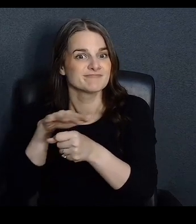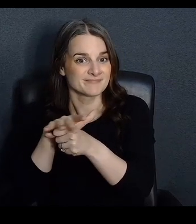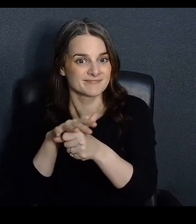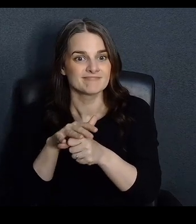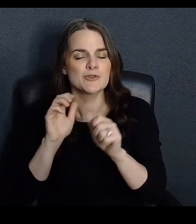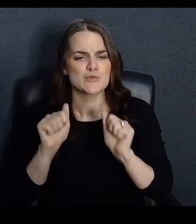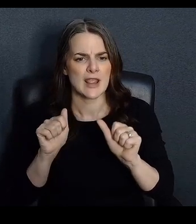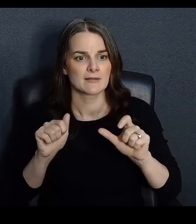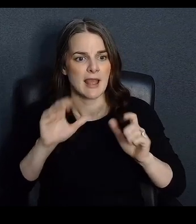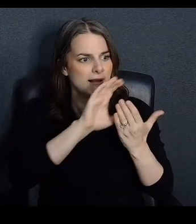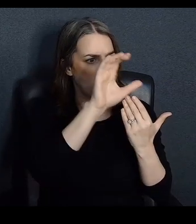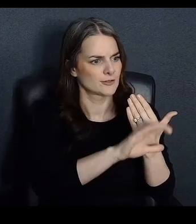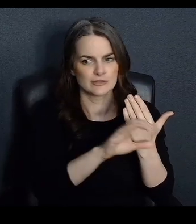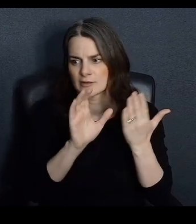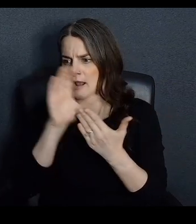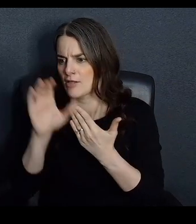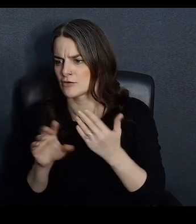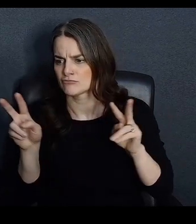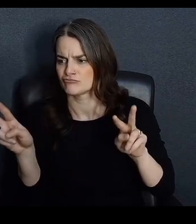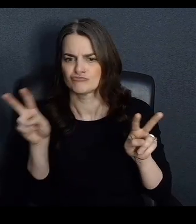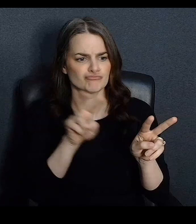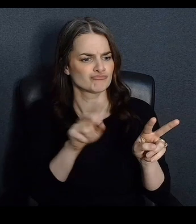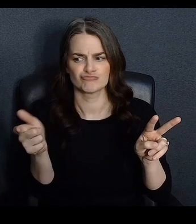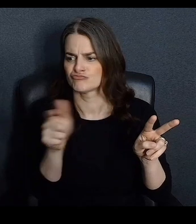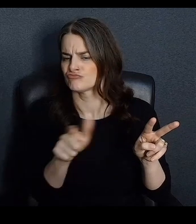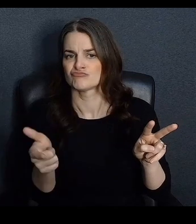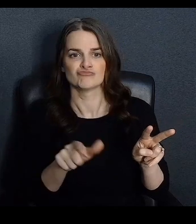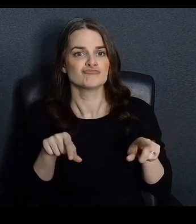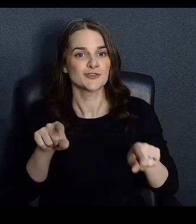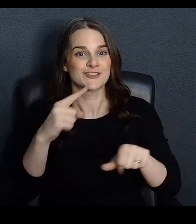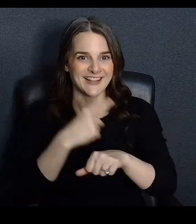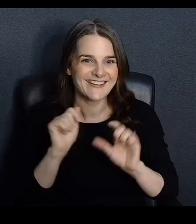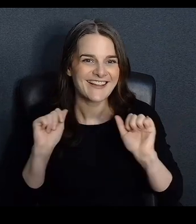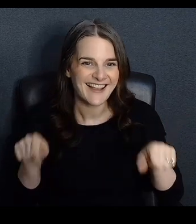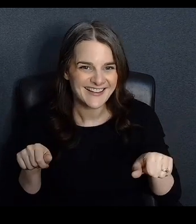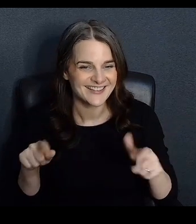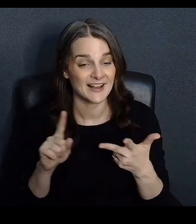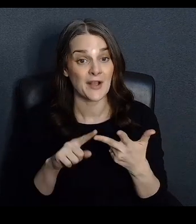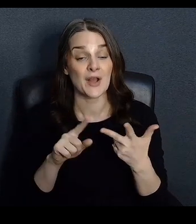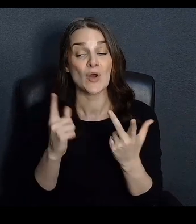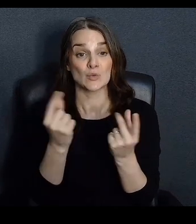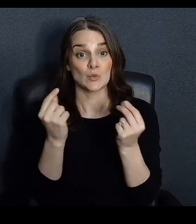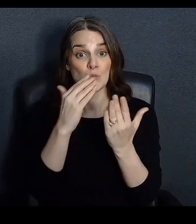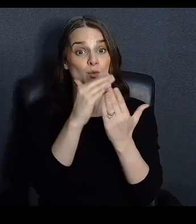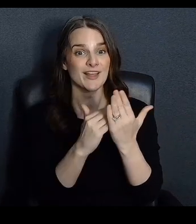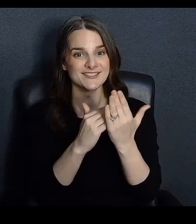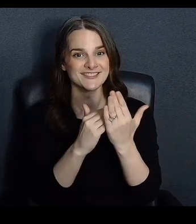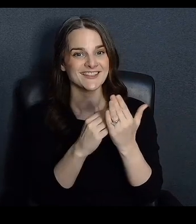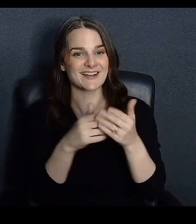multiple calendars in or out of view during the day, and if you'd like to manage your to do list in the same software